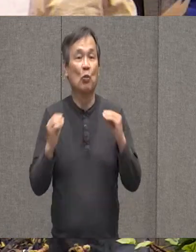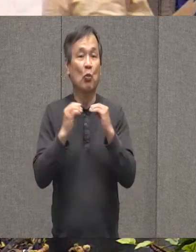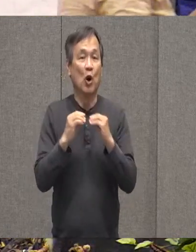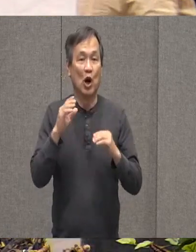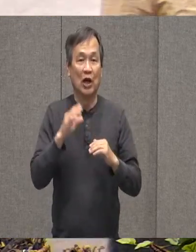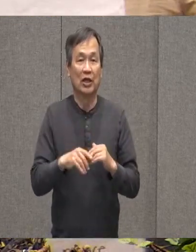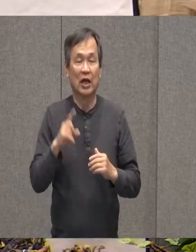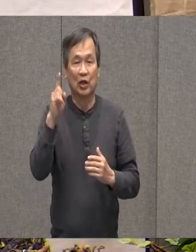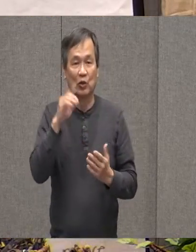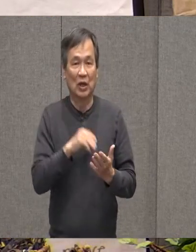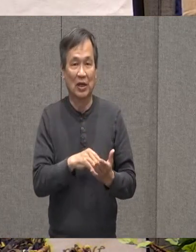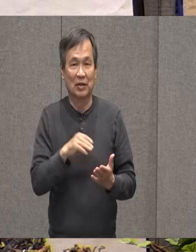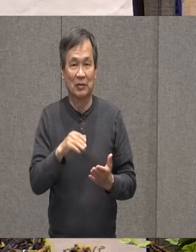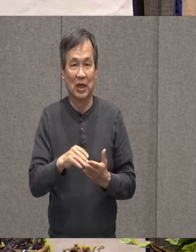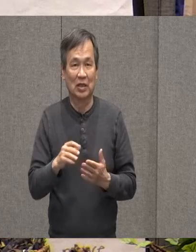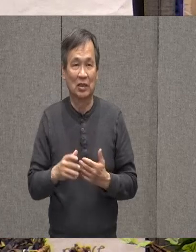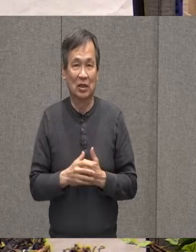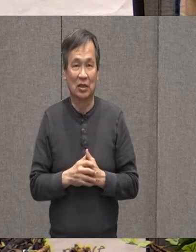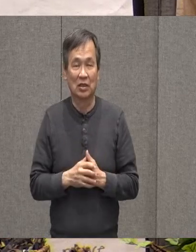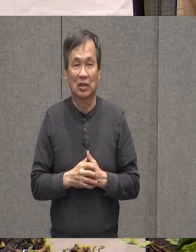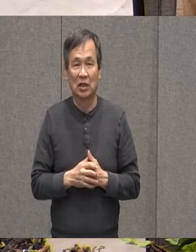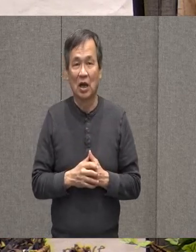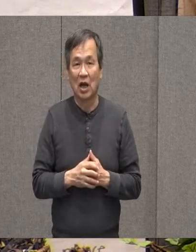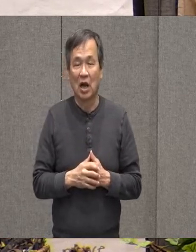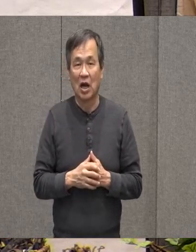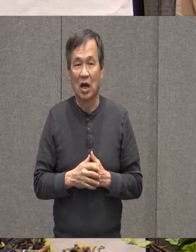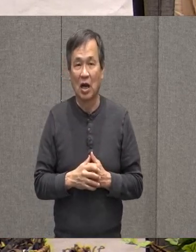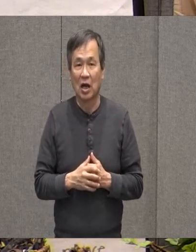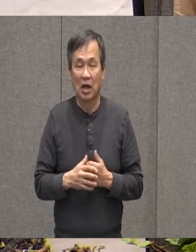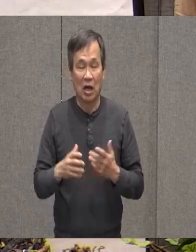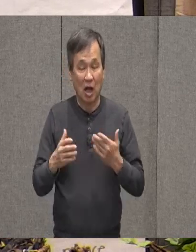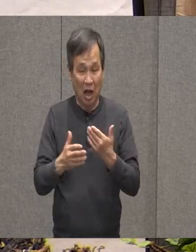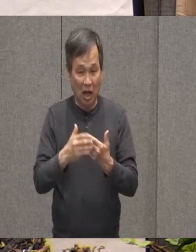and almost twice as much as what Ariana Grande makes.